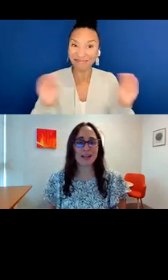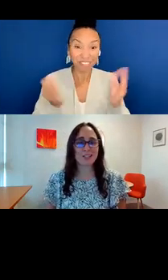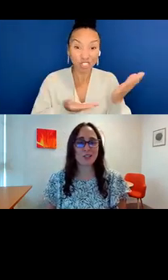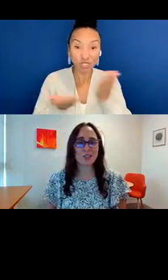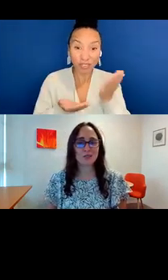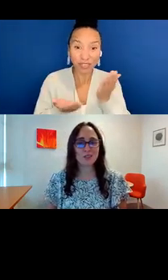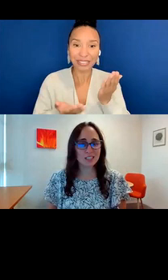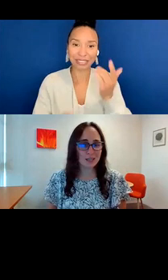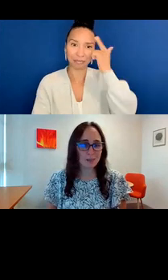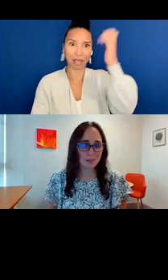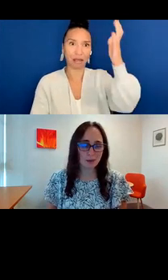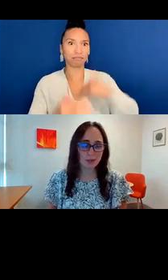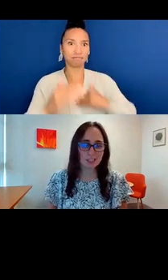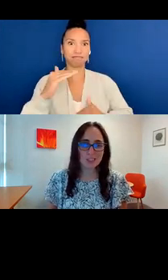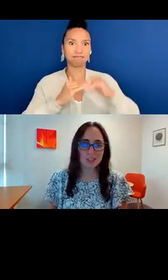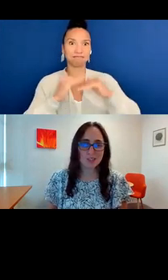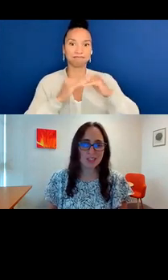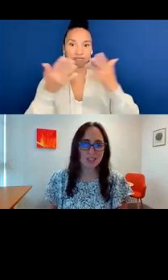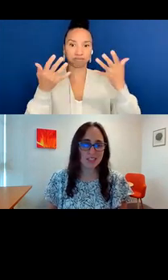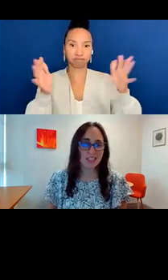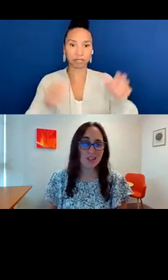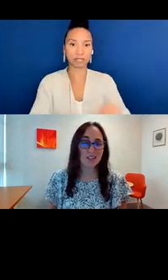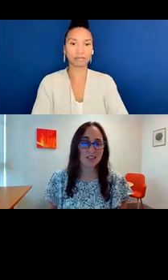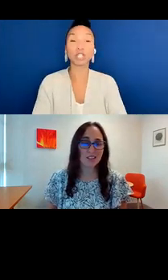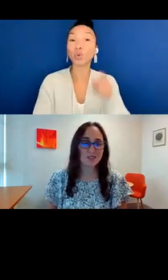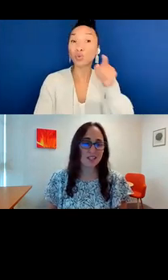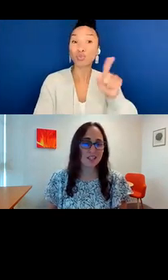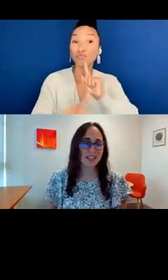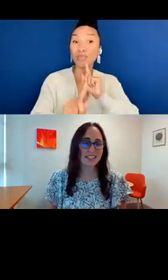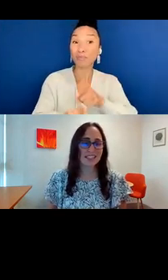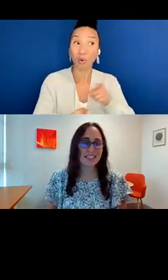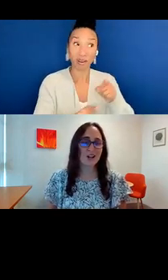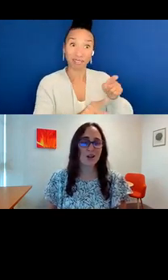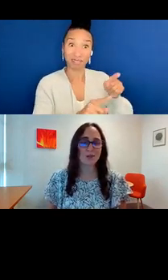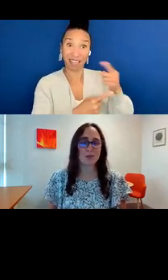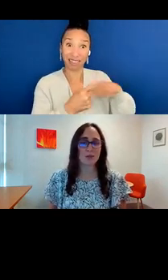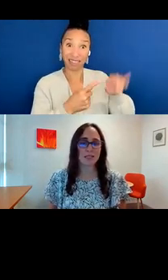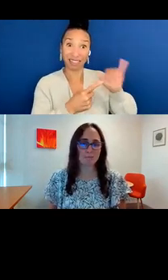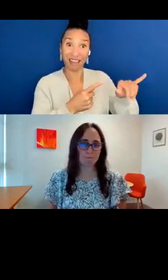And we have A, served, B, partially served, C, not served, and D, not reported.